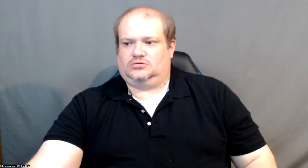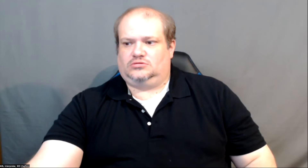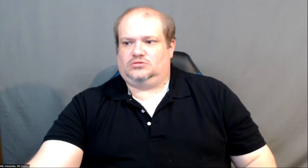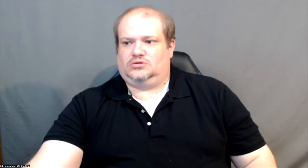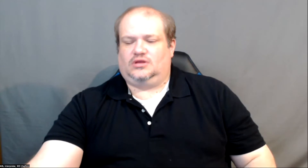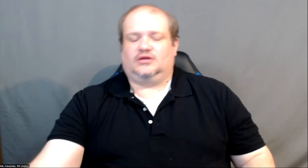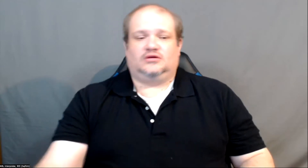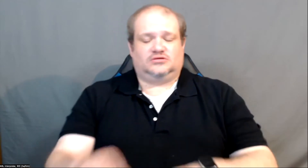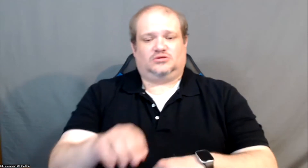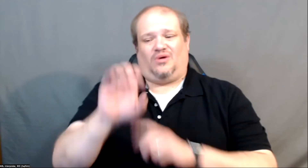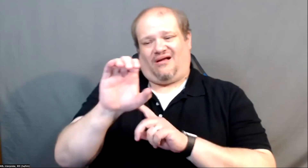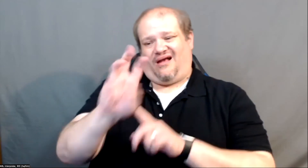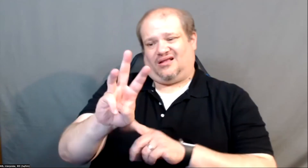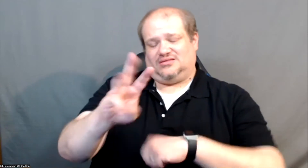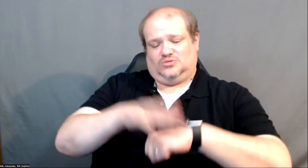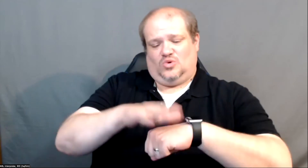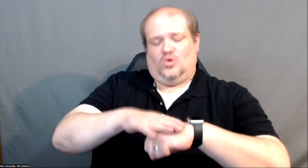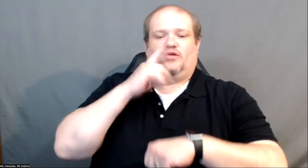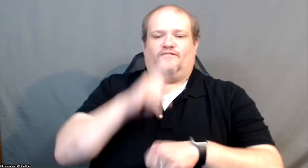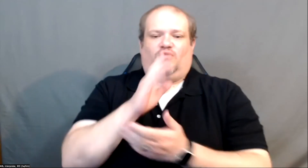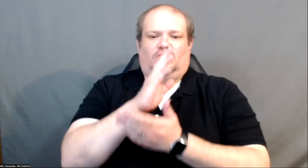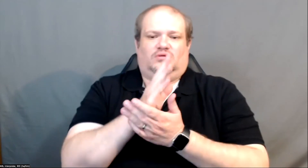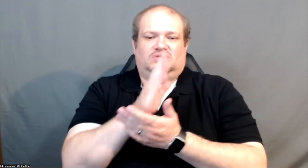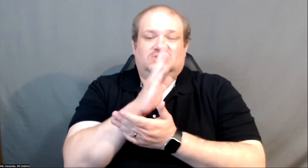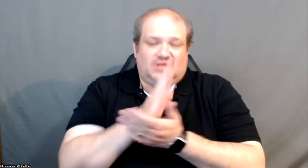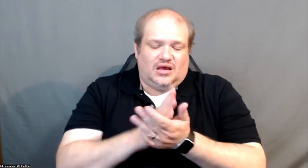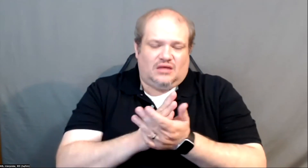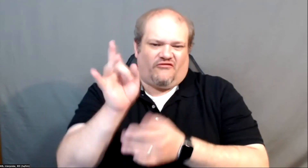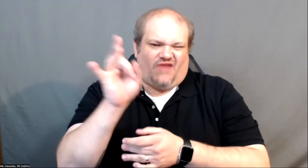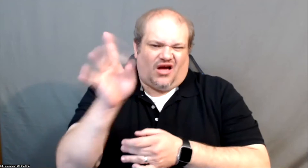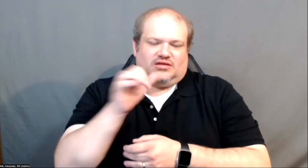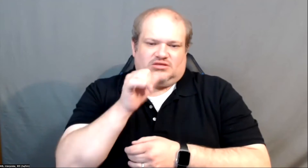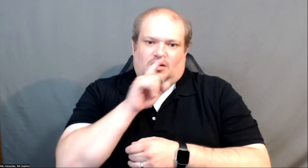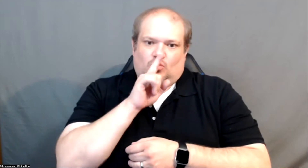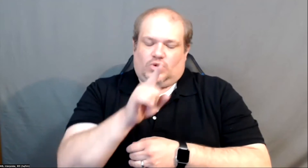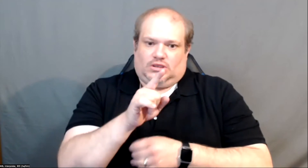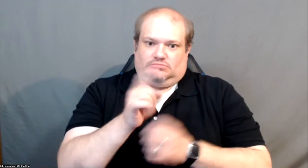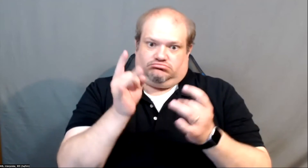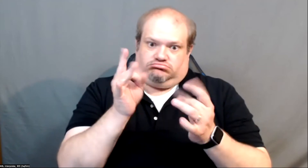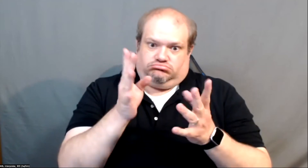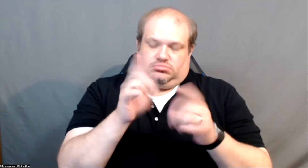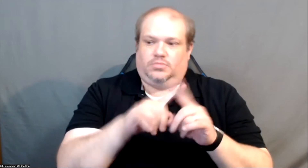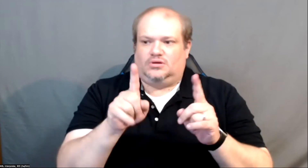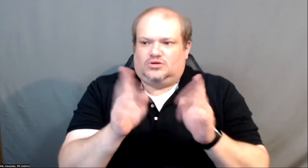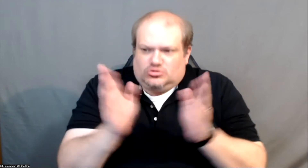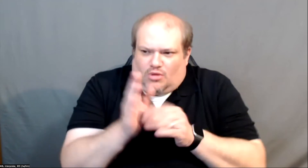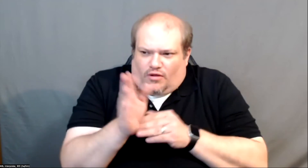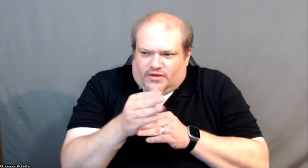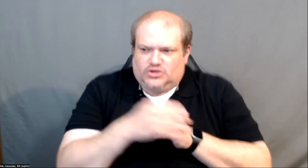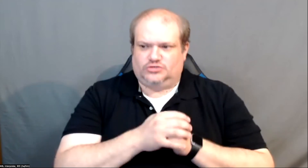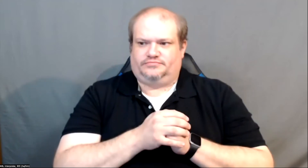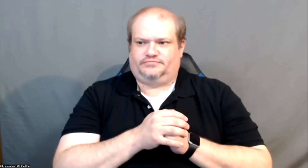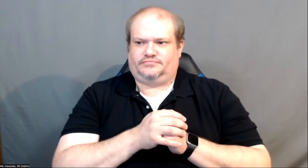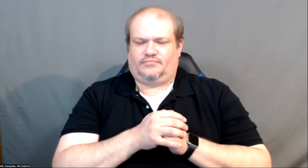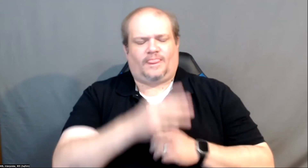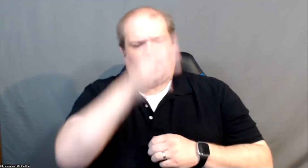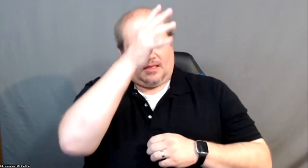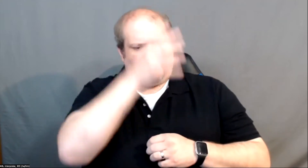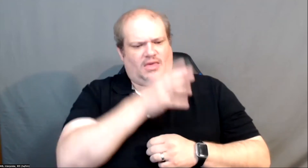but it's not too, not too visceral. Small fish. Men tend to love me because